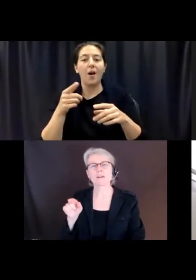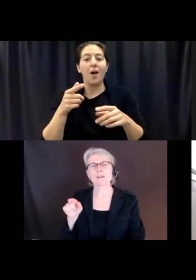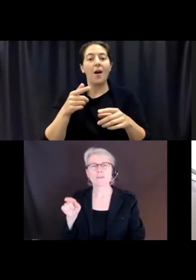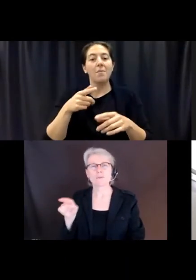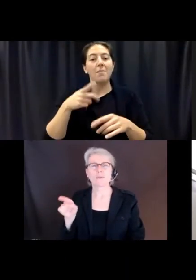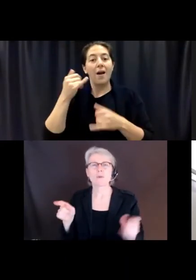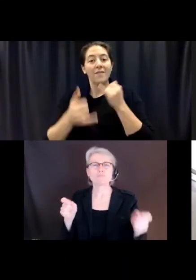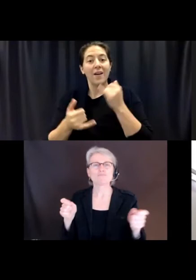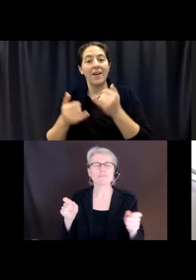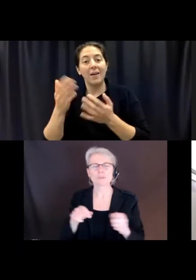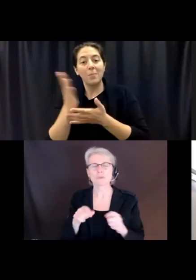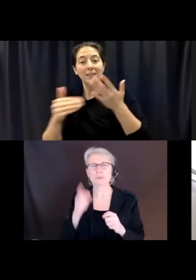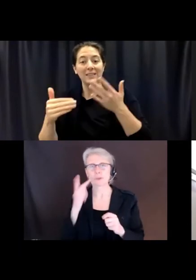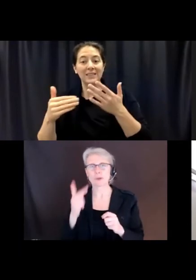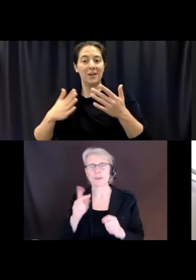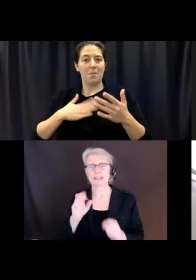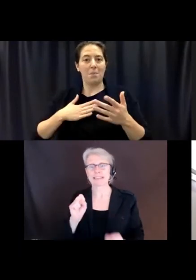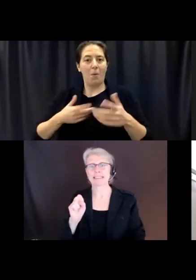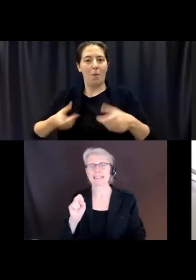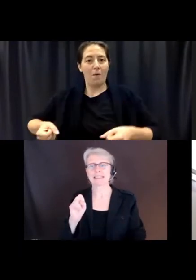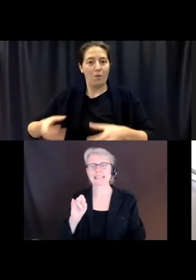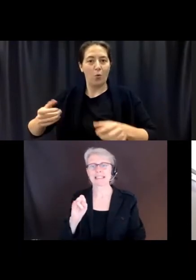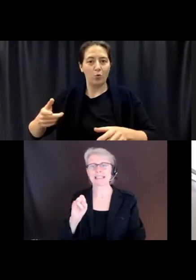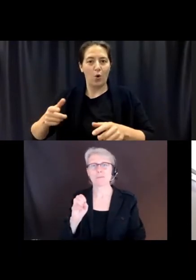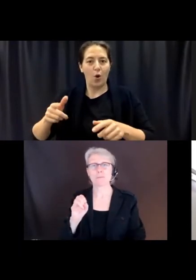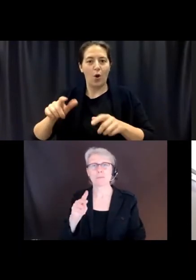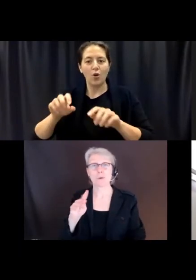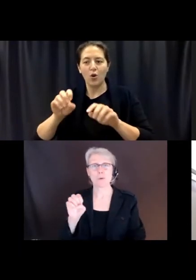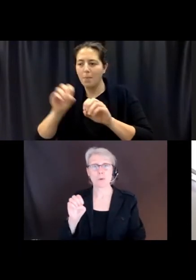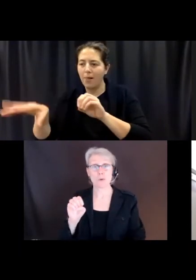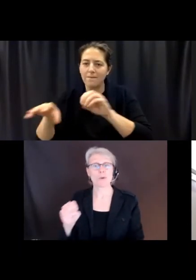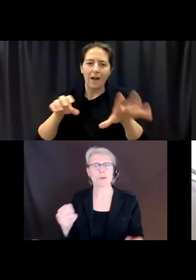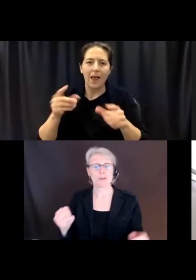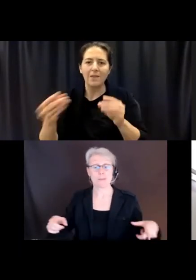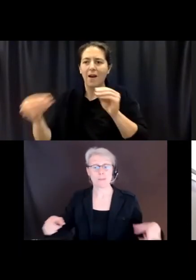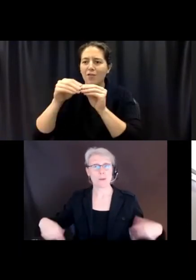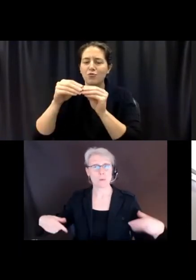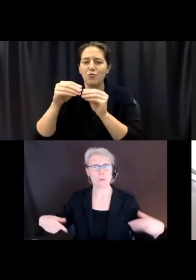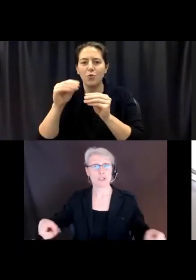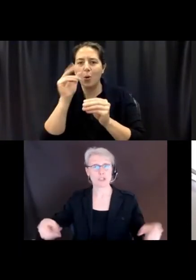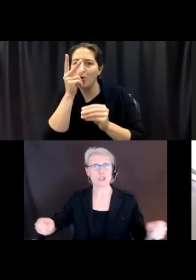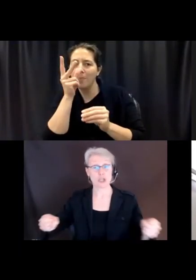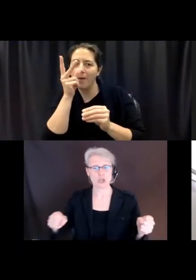WHERE WE SEE SIMONE WITH A WHEELCHAIR THAT DOESN'T WORK ANYMORE. THERE WERE LITTLE LIGHTS.